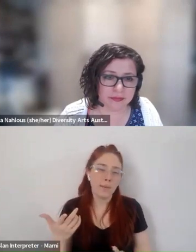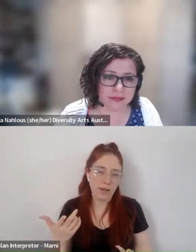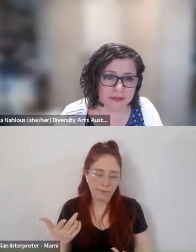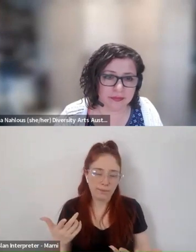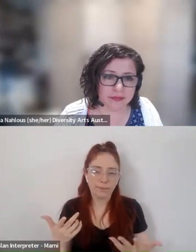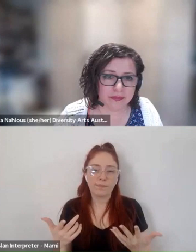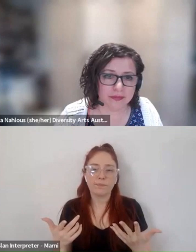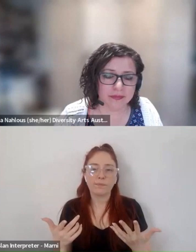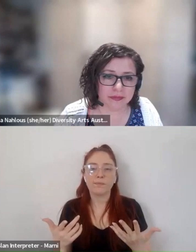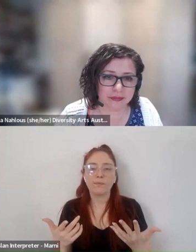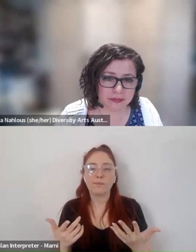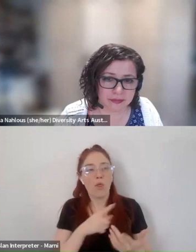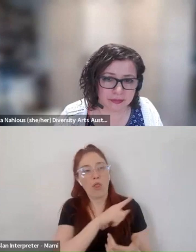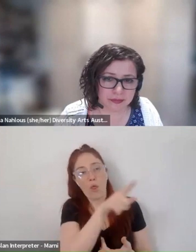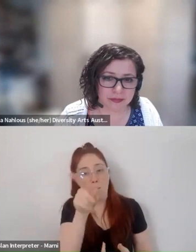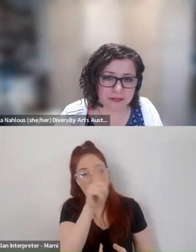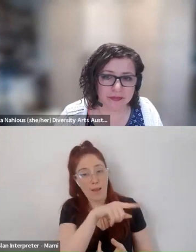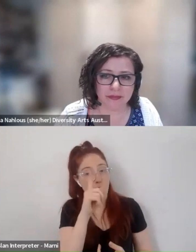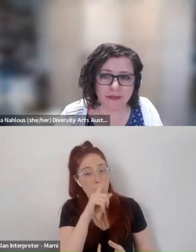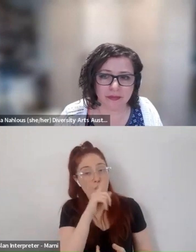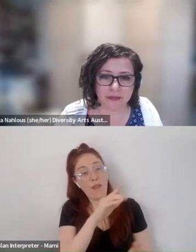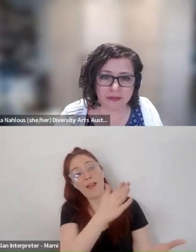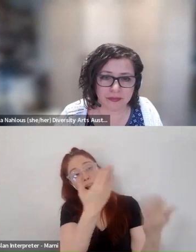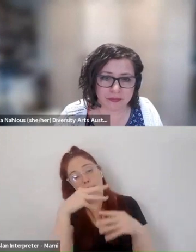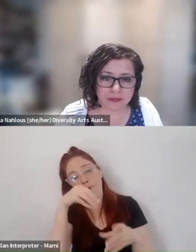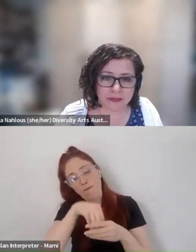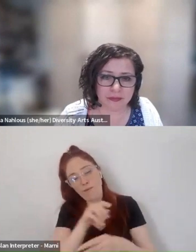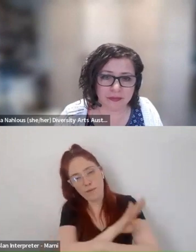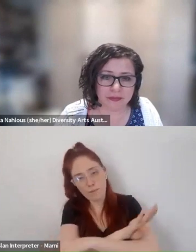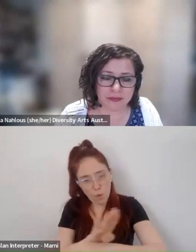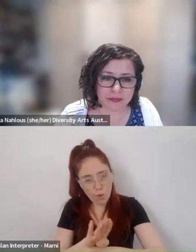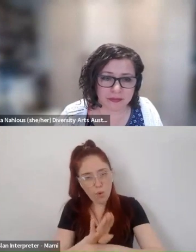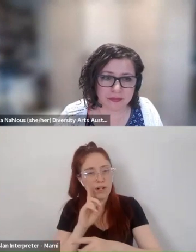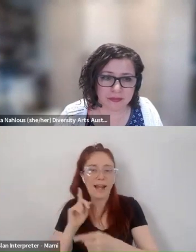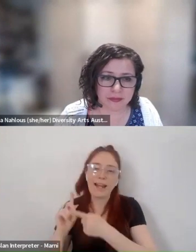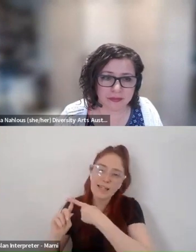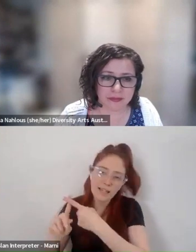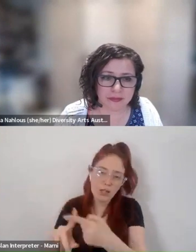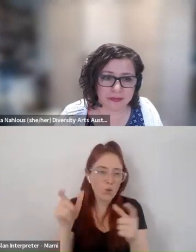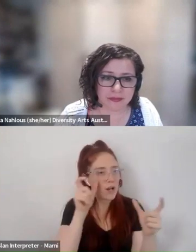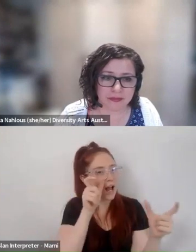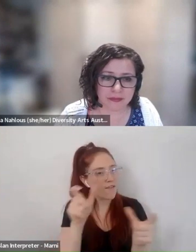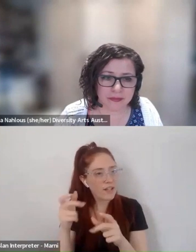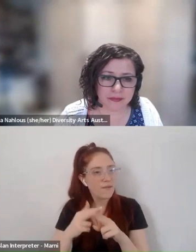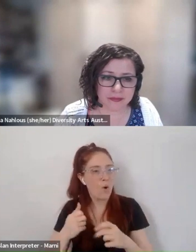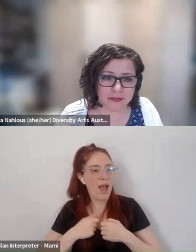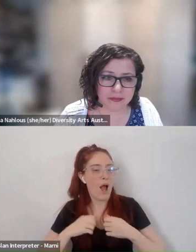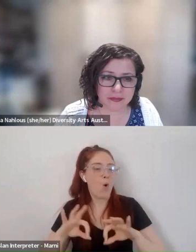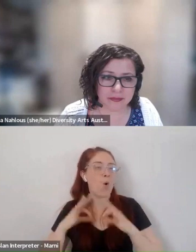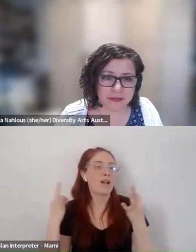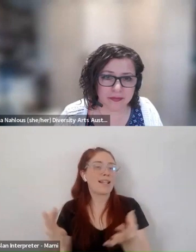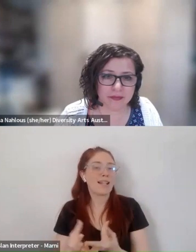board meetings and being part of the governance, ongoing governance of the organization that also being trained up in